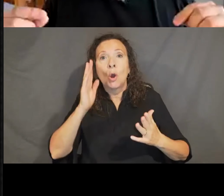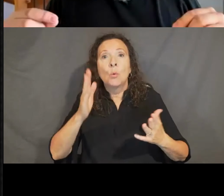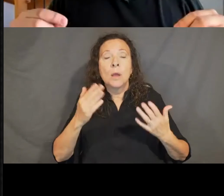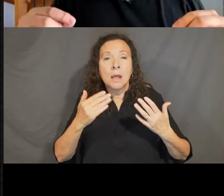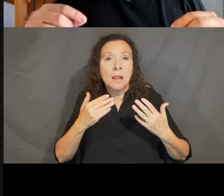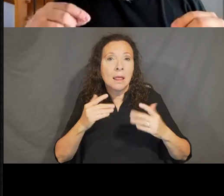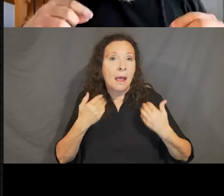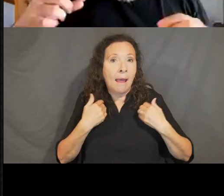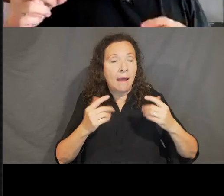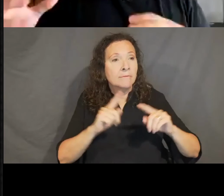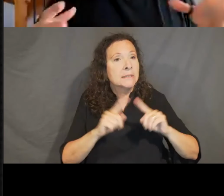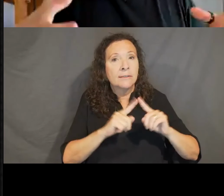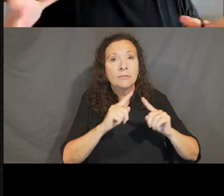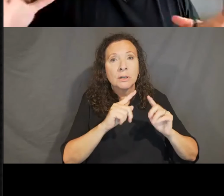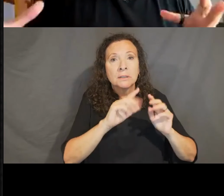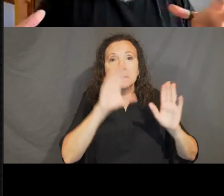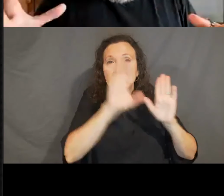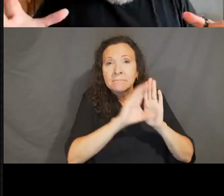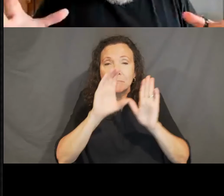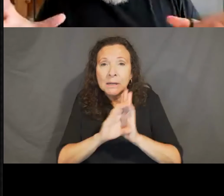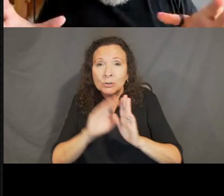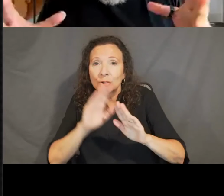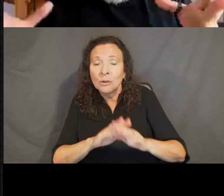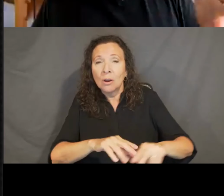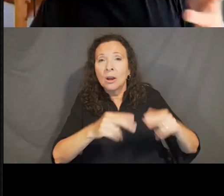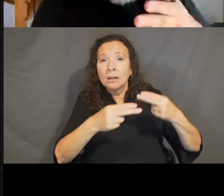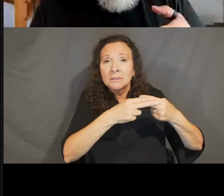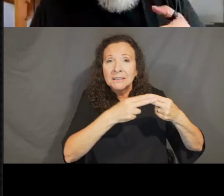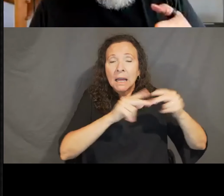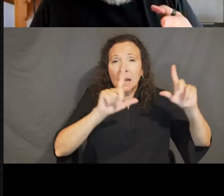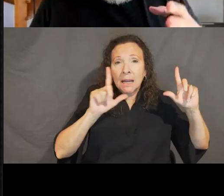Or links that don't just say "click here.